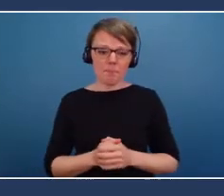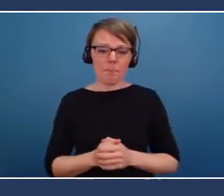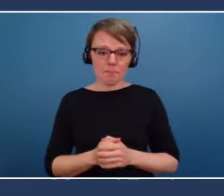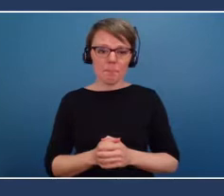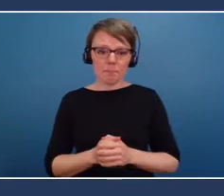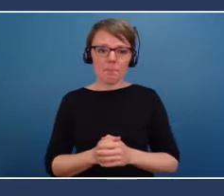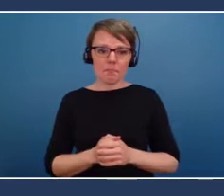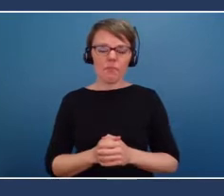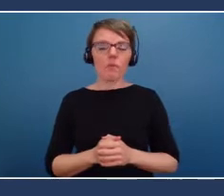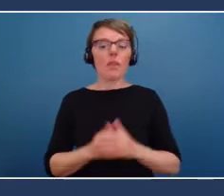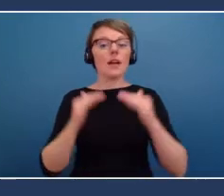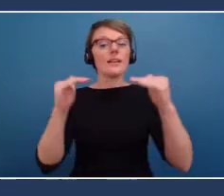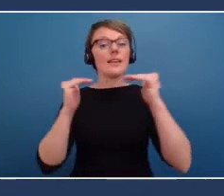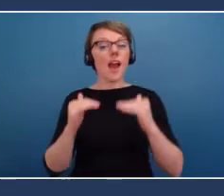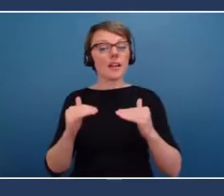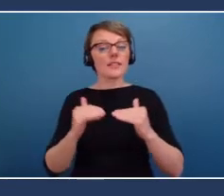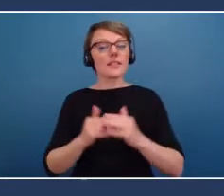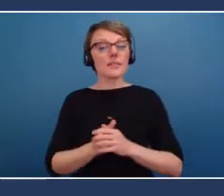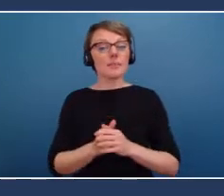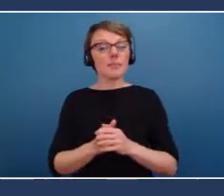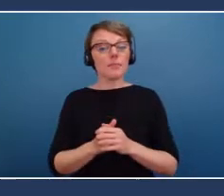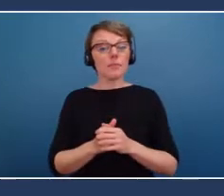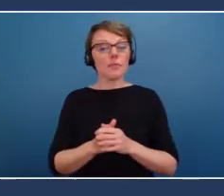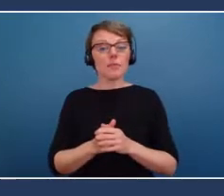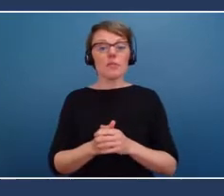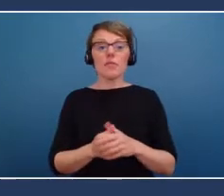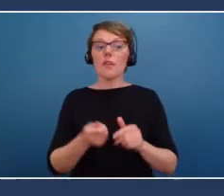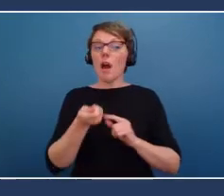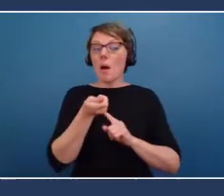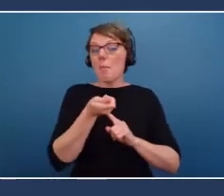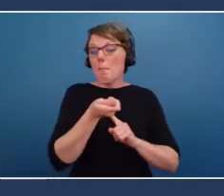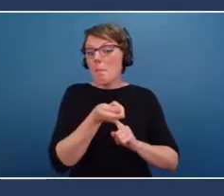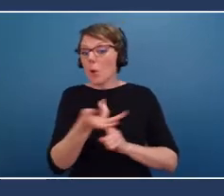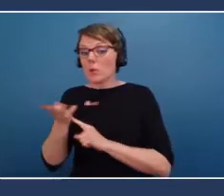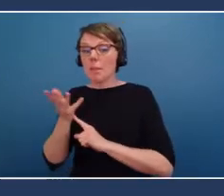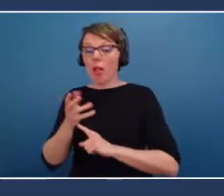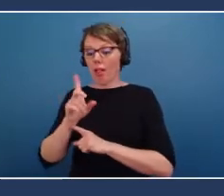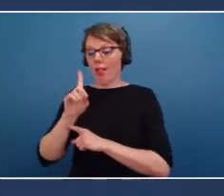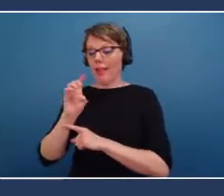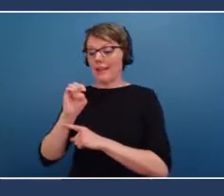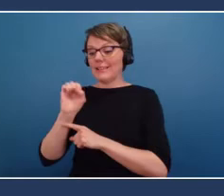Next thing, multiple desktops. Little known fact, Windows has multiple desktops available.